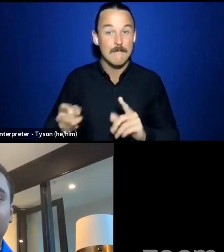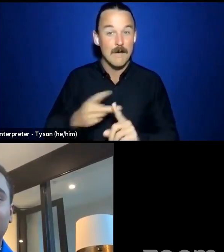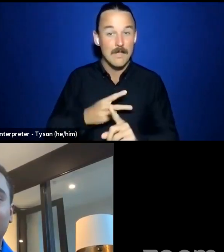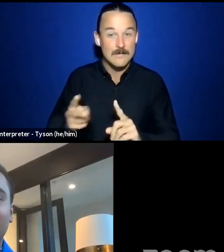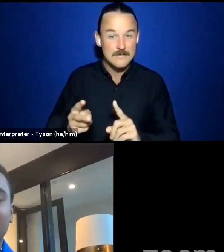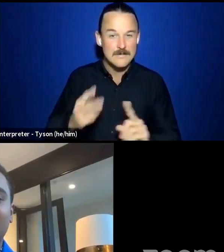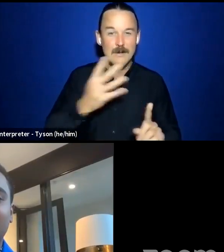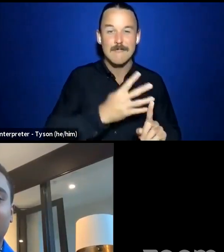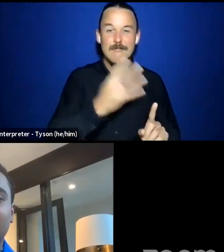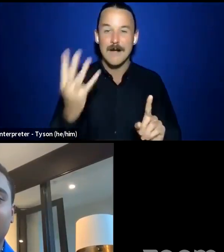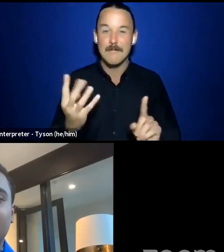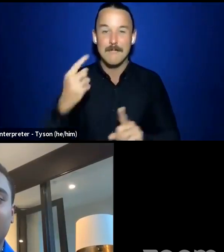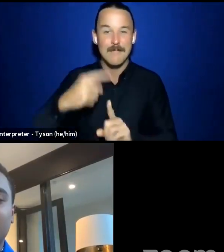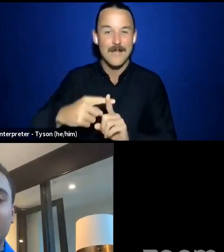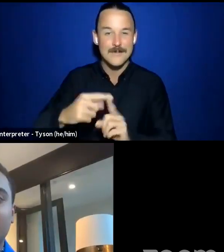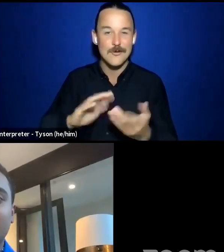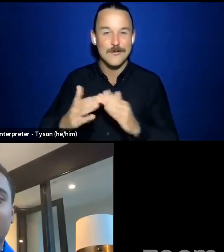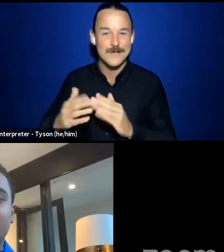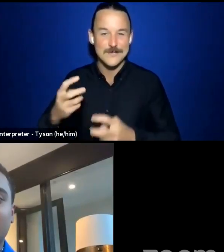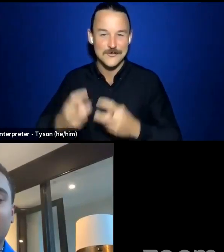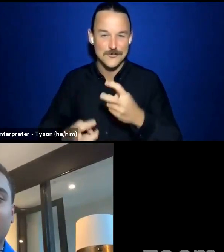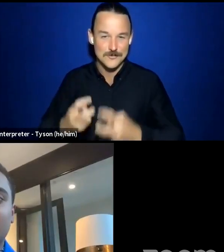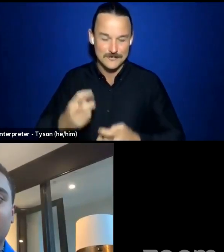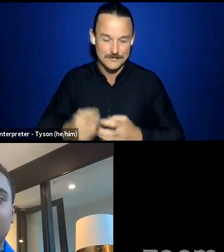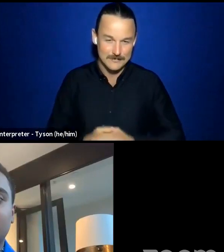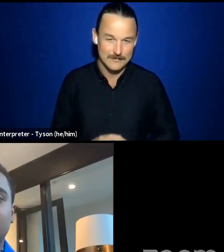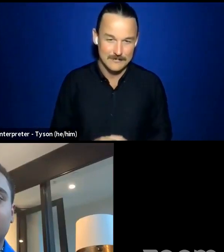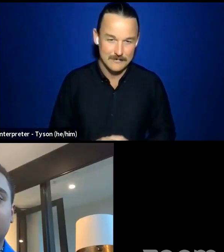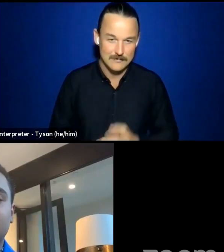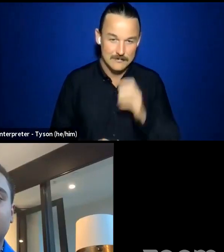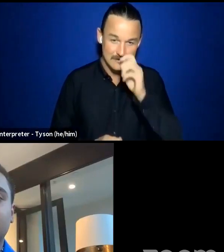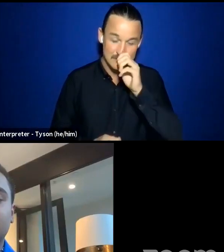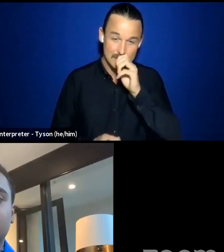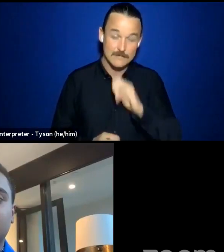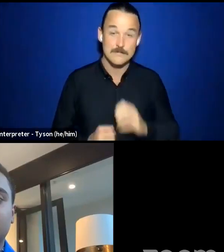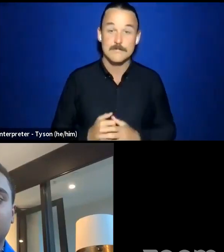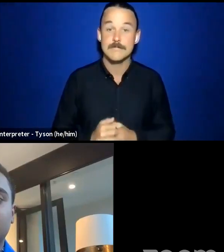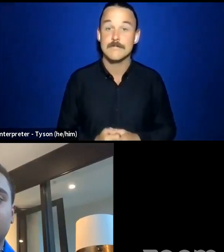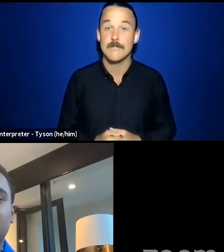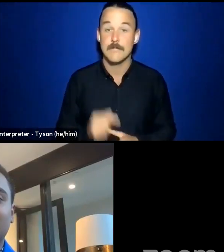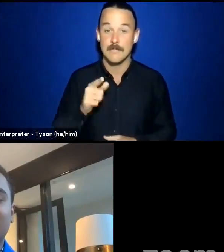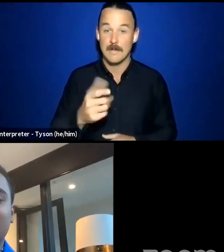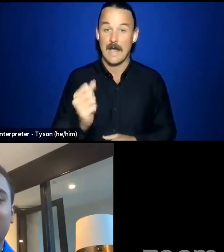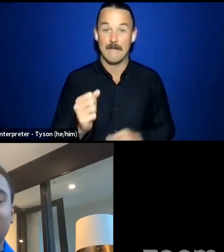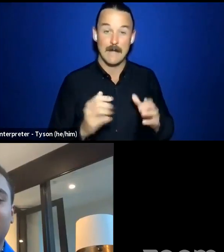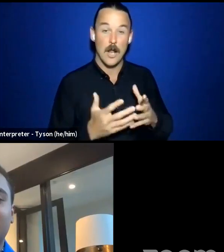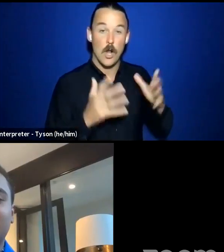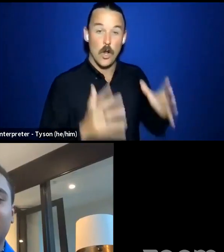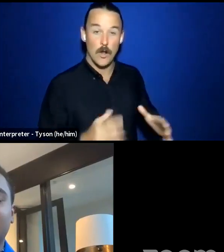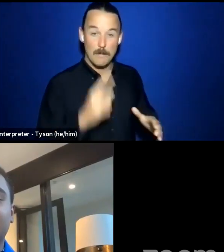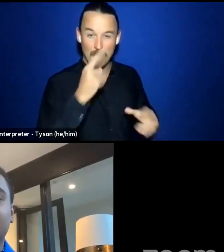and LG homelessness family violence and LGBT q plus community. issue issues He uses his platform, including